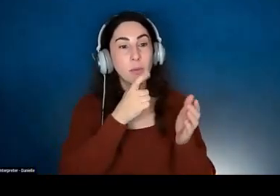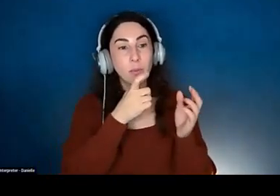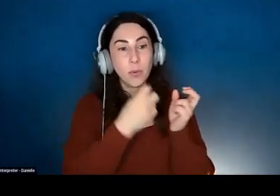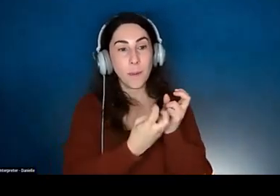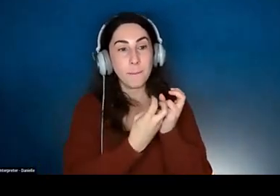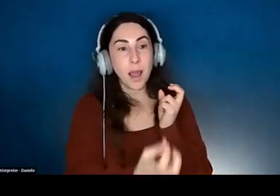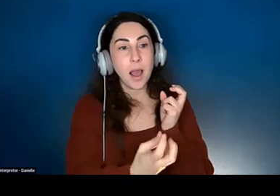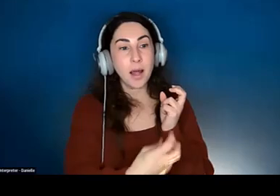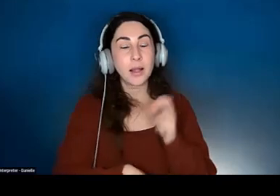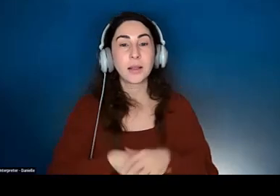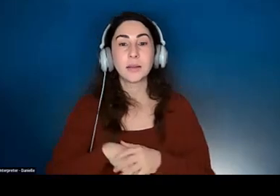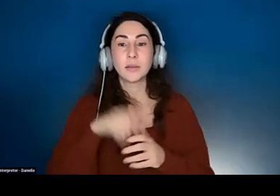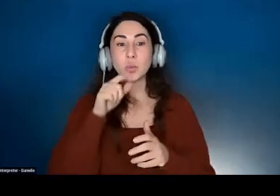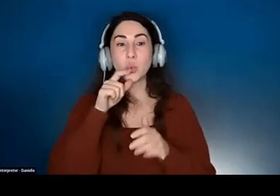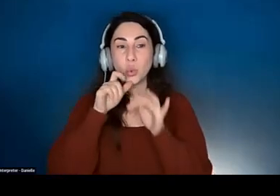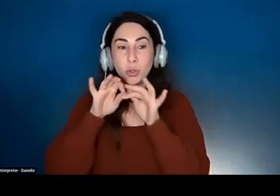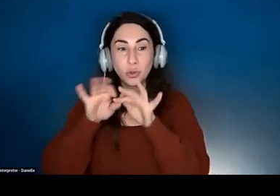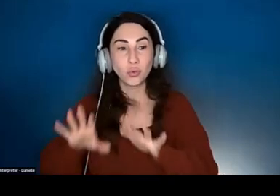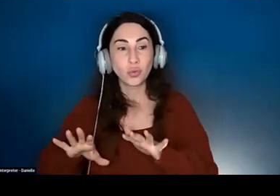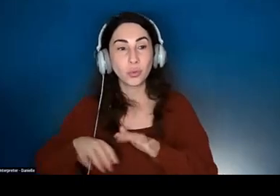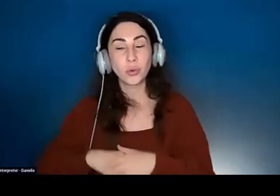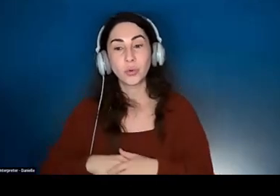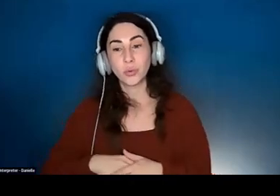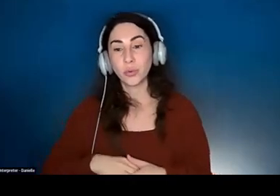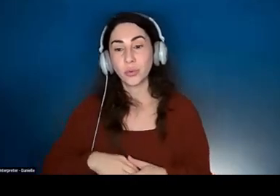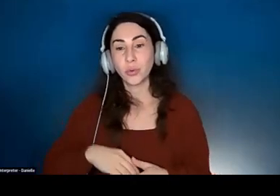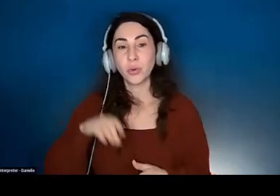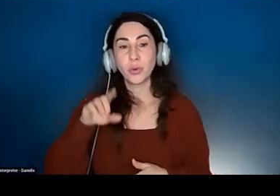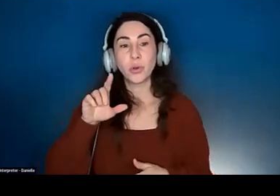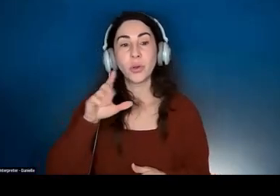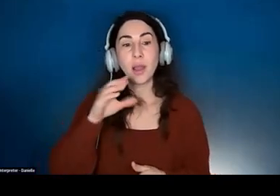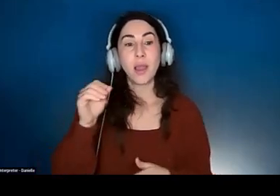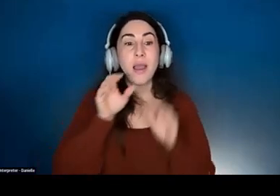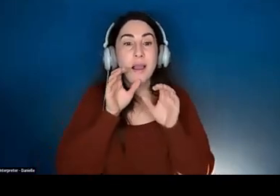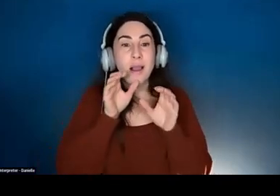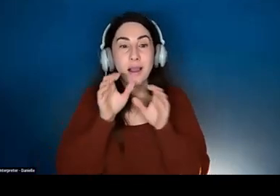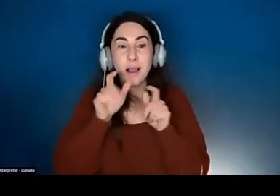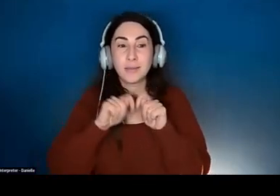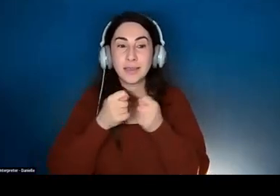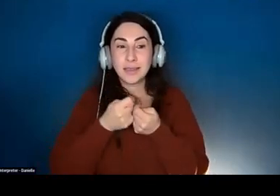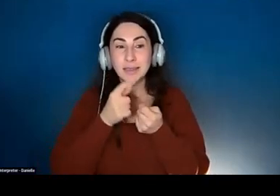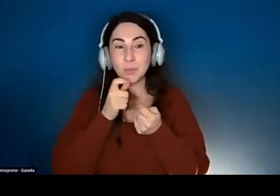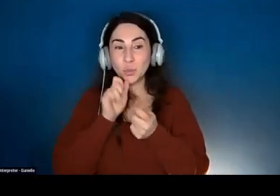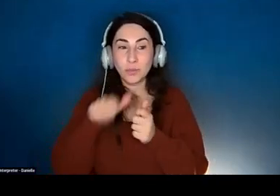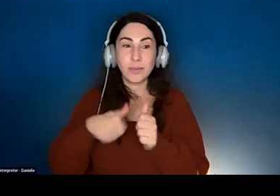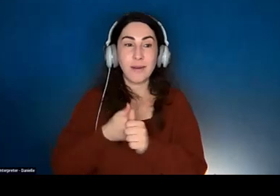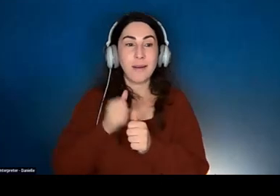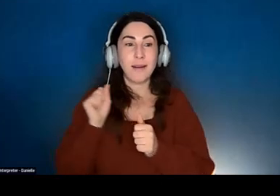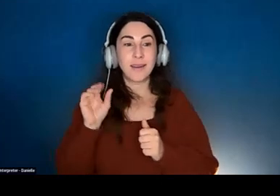our interpreters, and to the Lurie comms team behind the scenes keeping us on course.